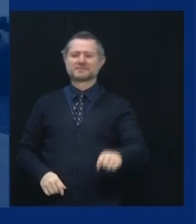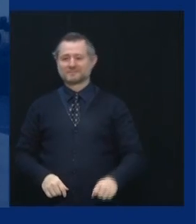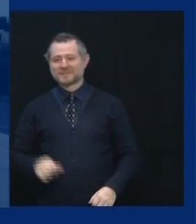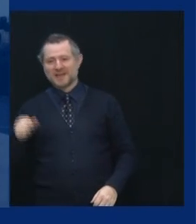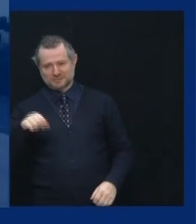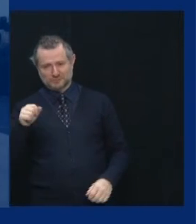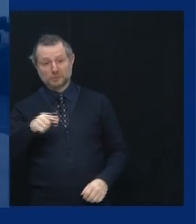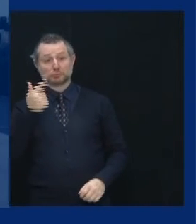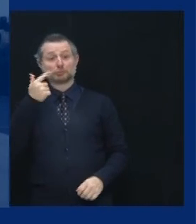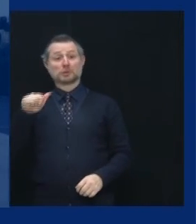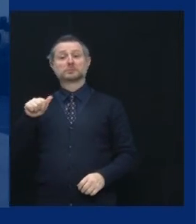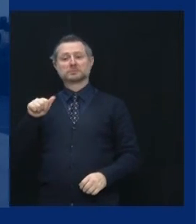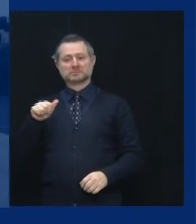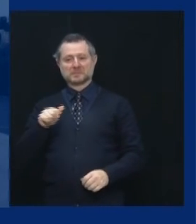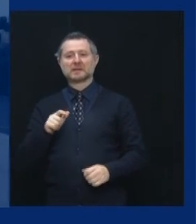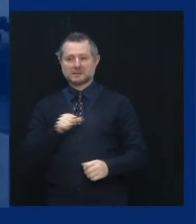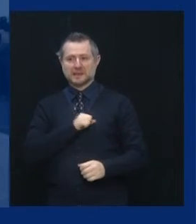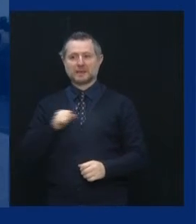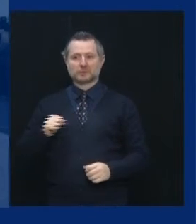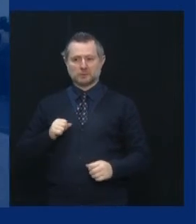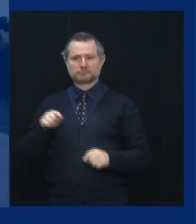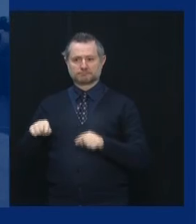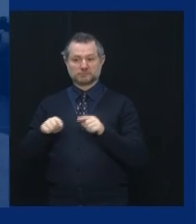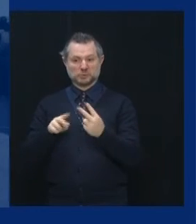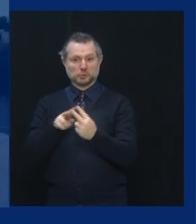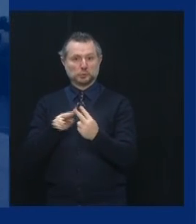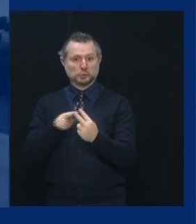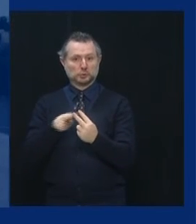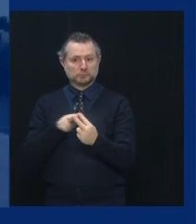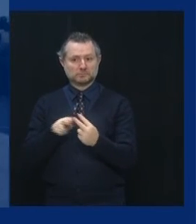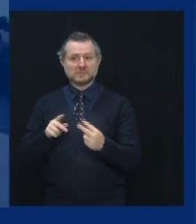GEORGIA, GEORGIA